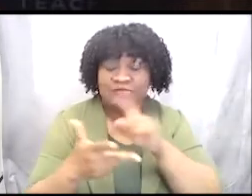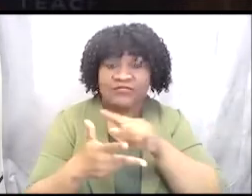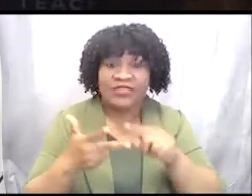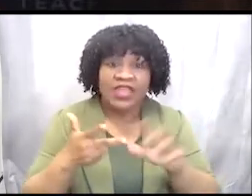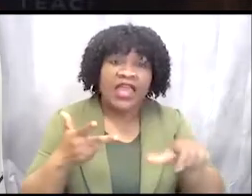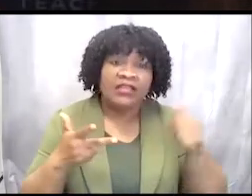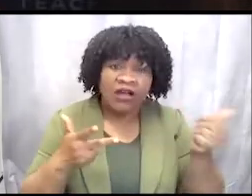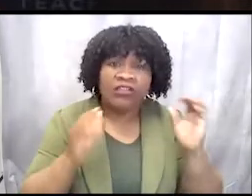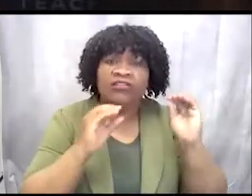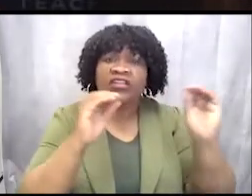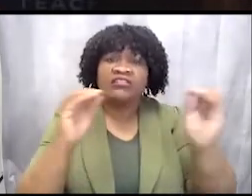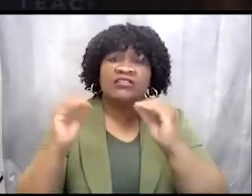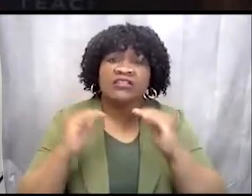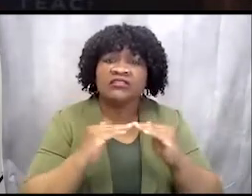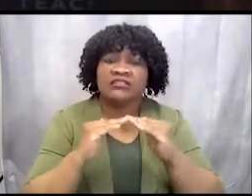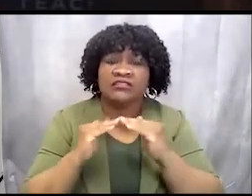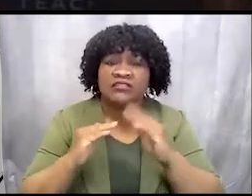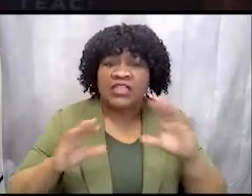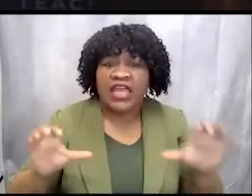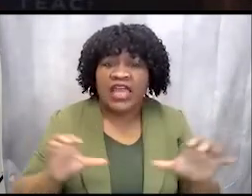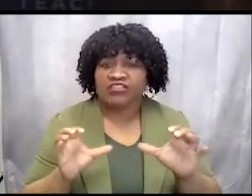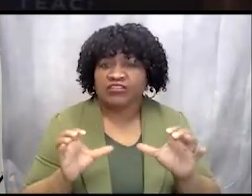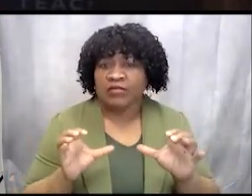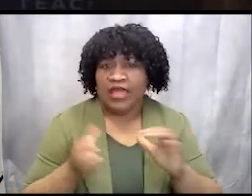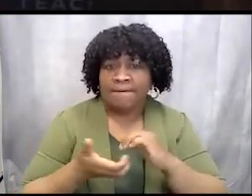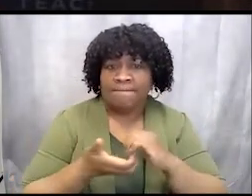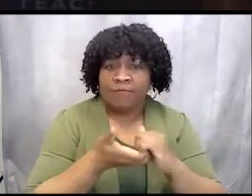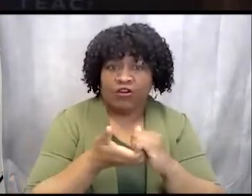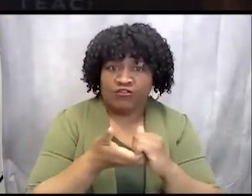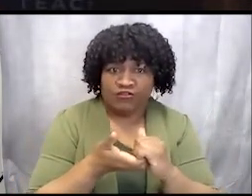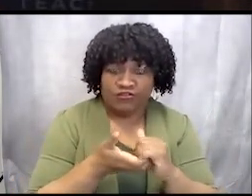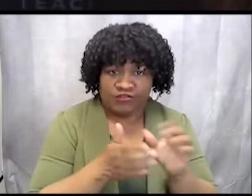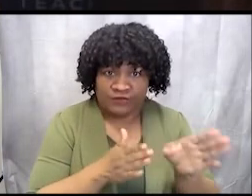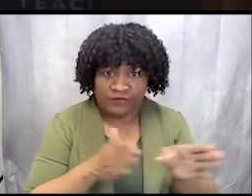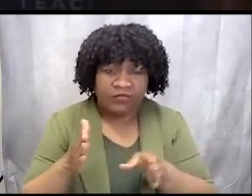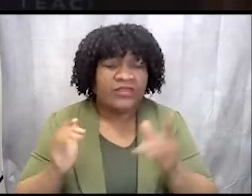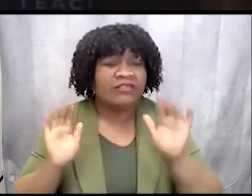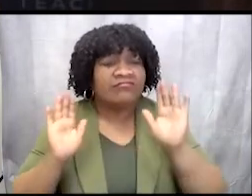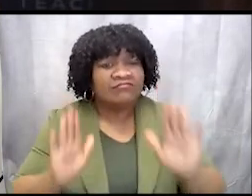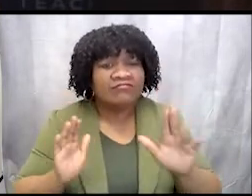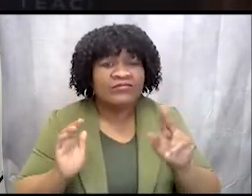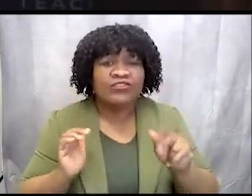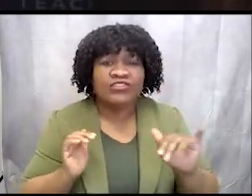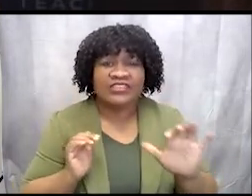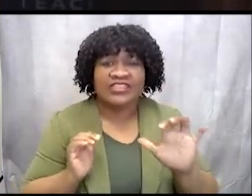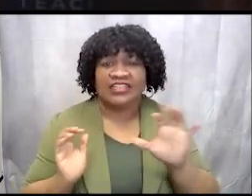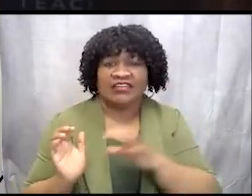and other education equity action plan partners. We are grateful to the New York City council for funding